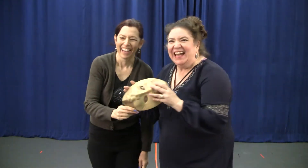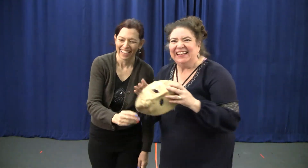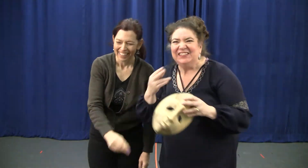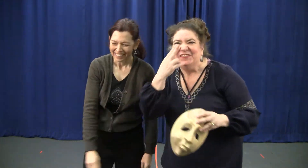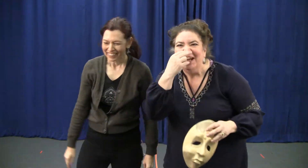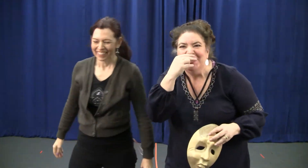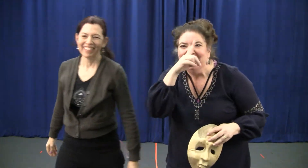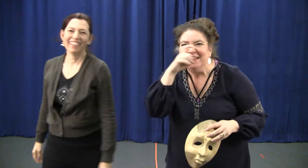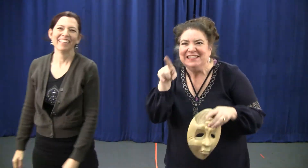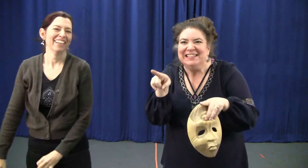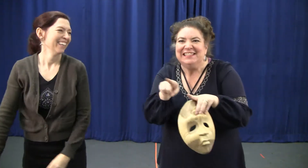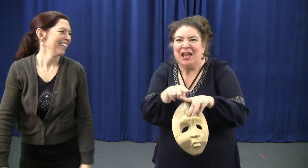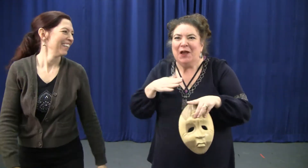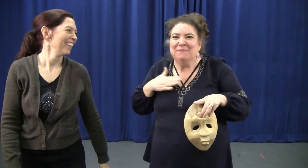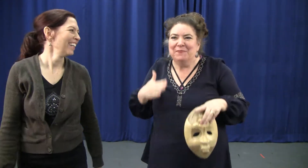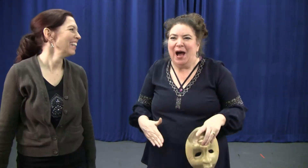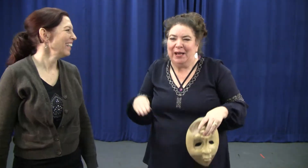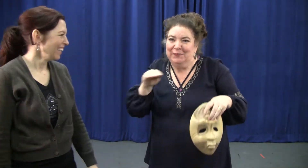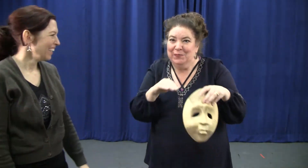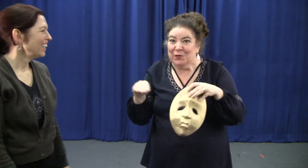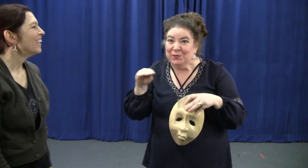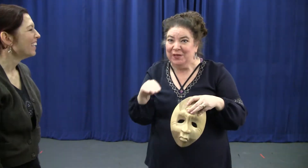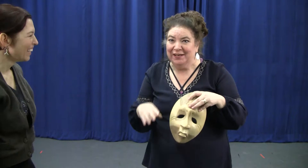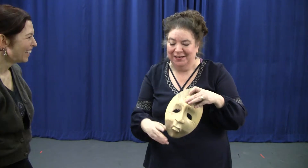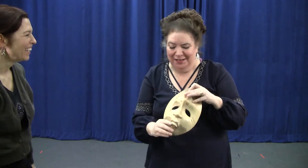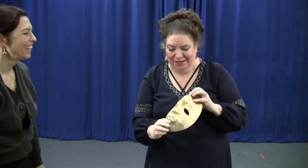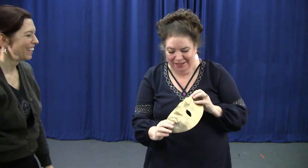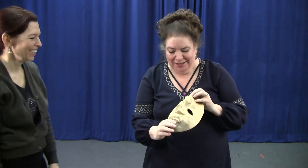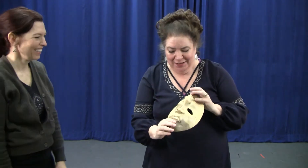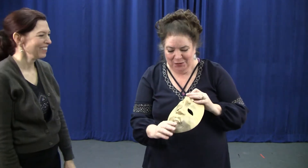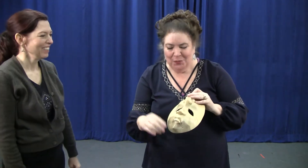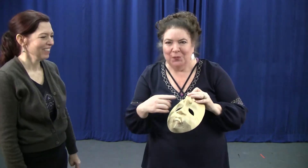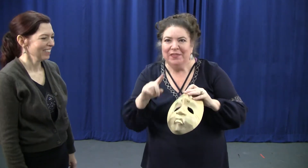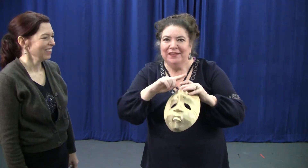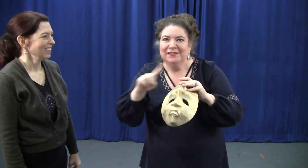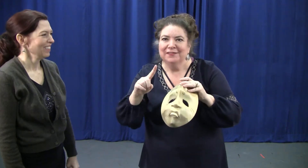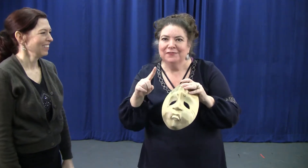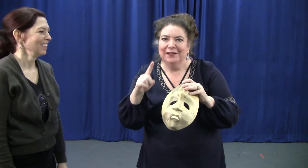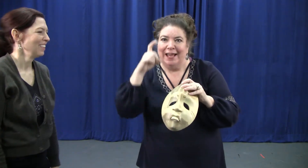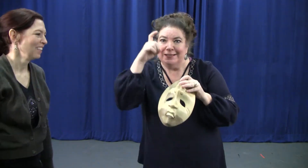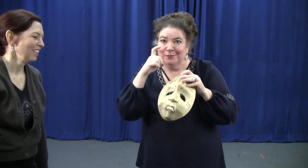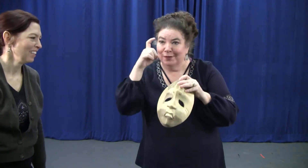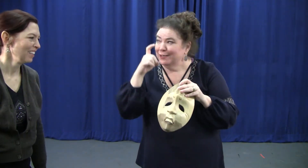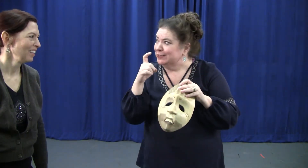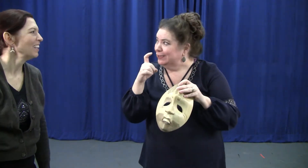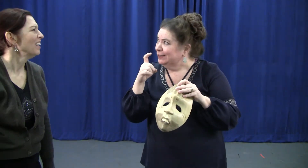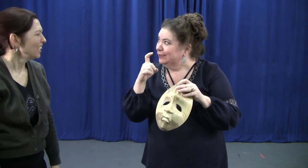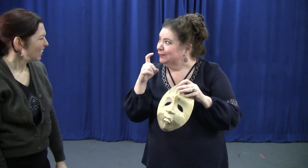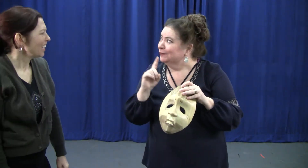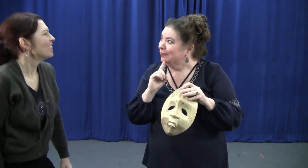It's funny because the same body movement with a different expression is really